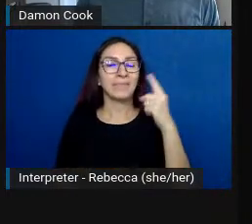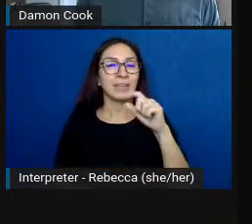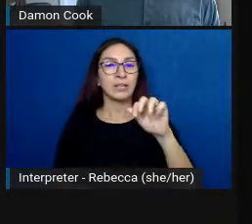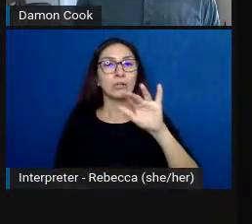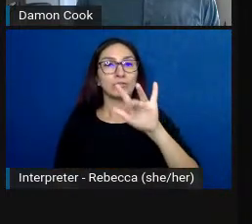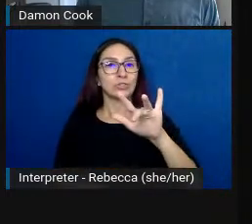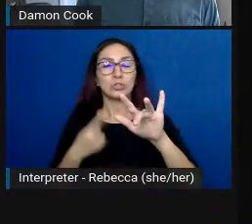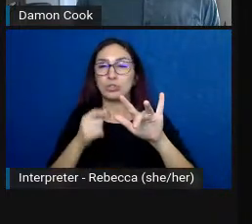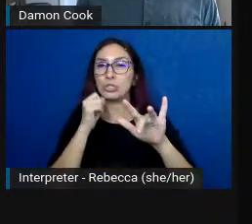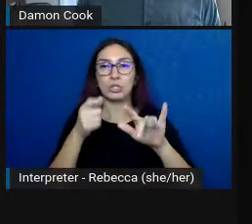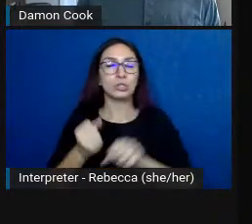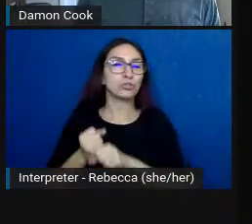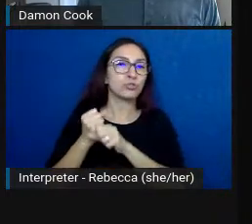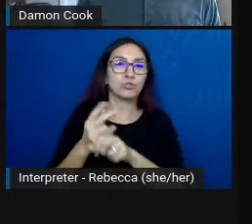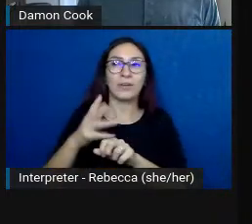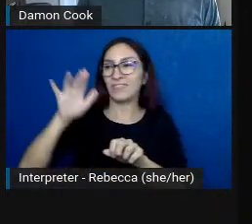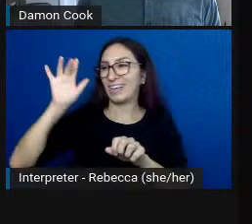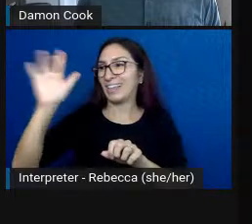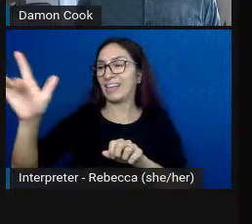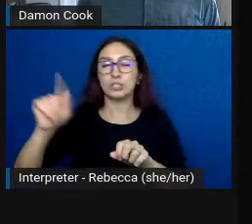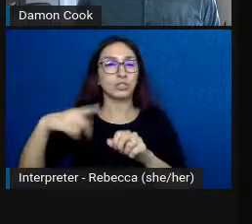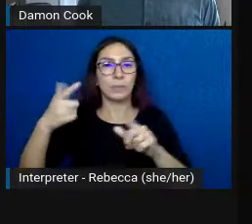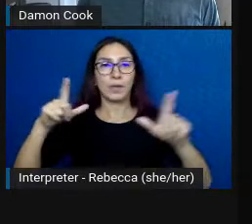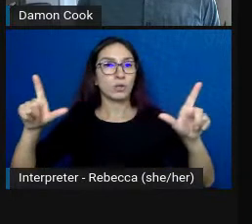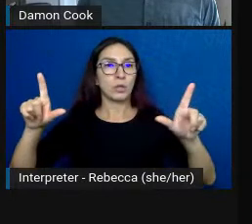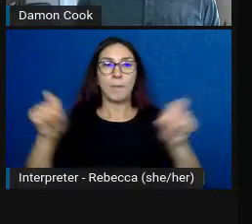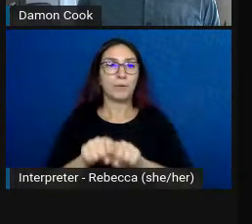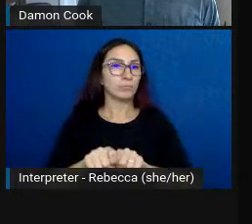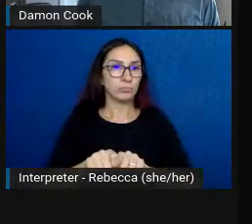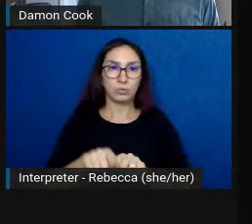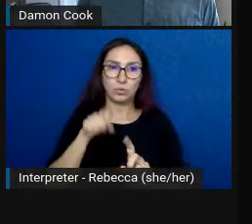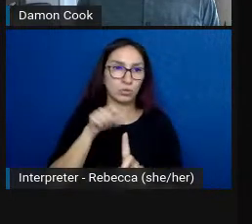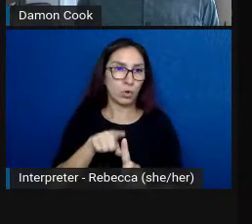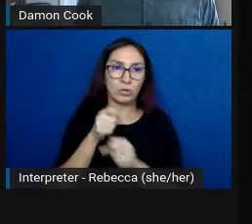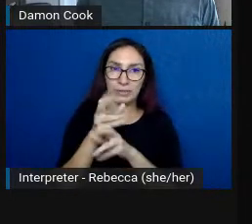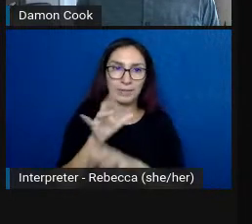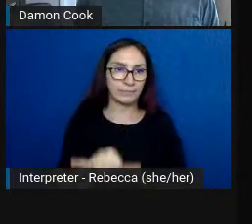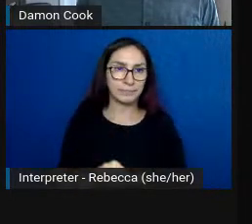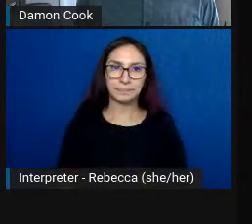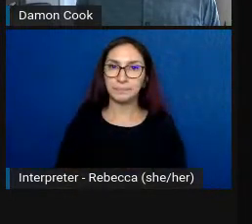Dialog in the backdrop. The Dialog area itself should not trigger the closing